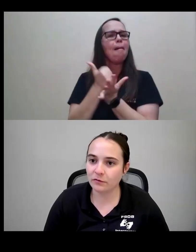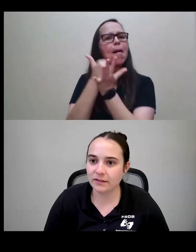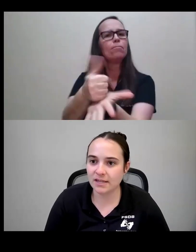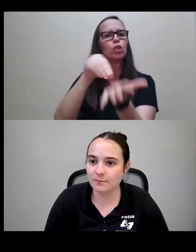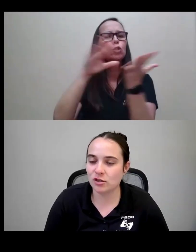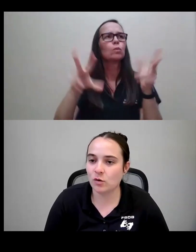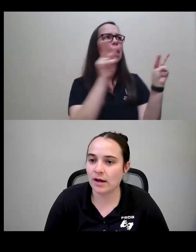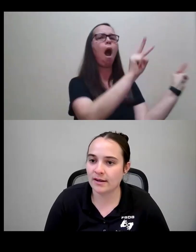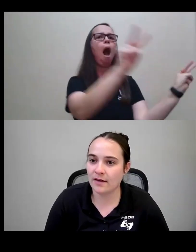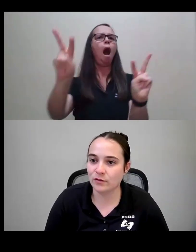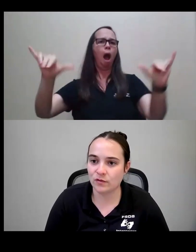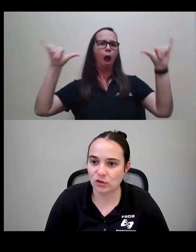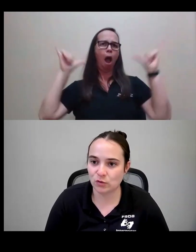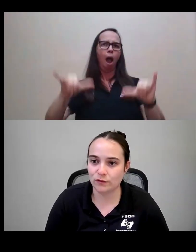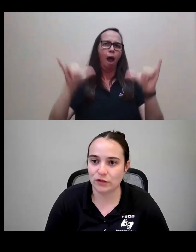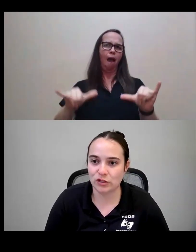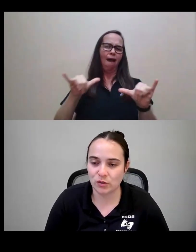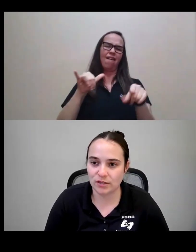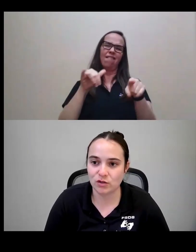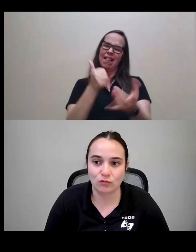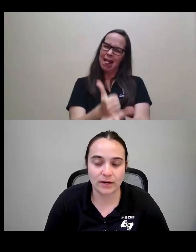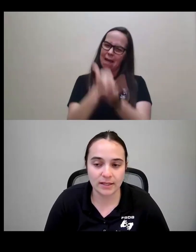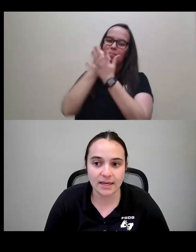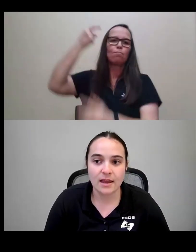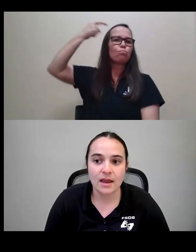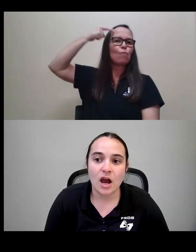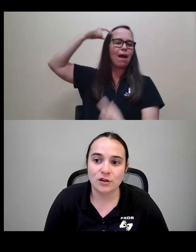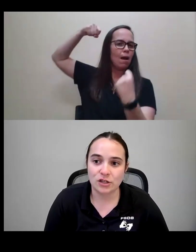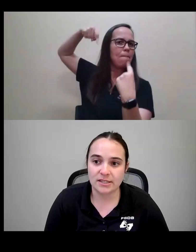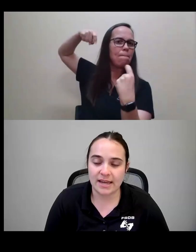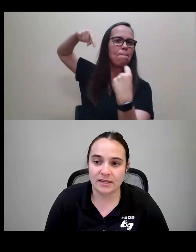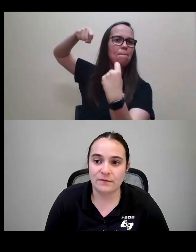That's a perfect time to go ahead and have those visuals for the students to really understand